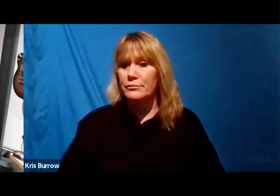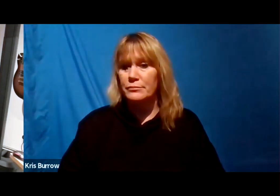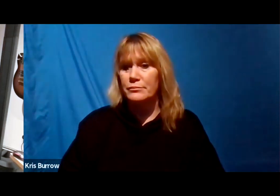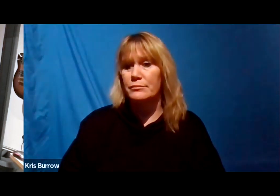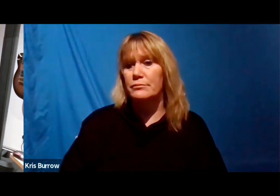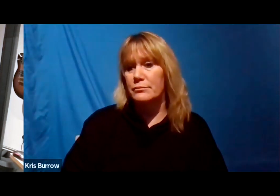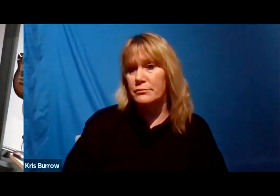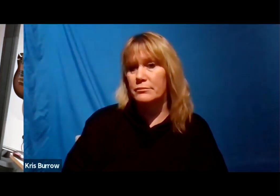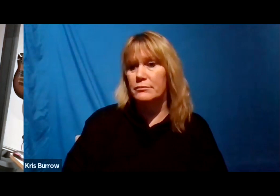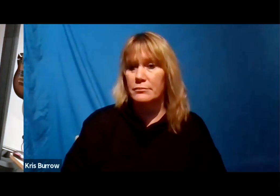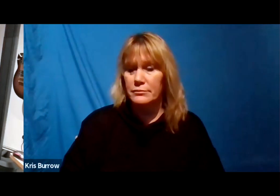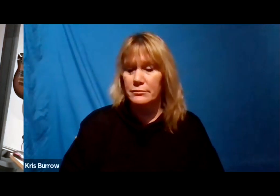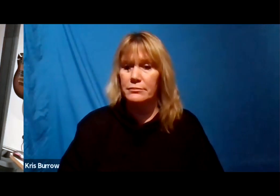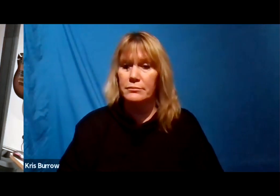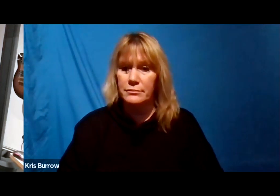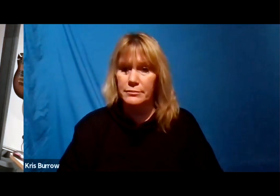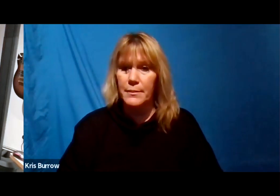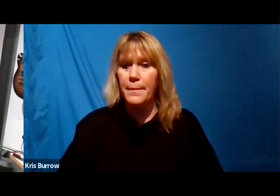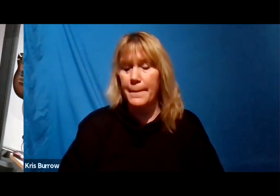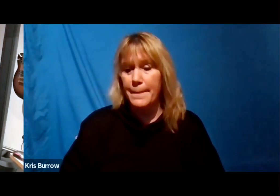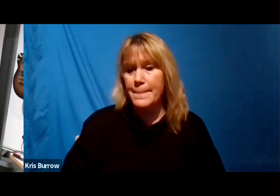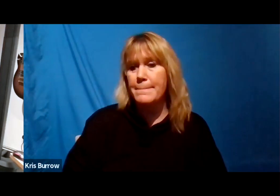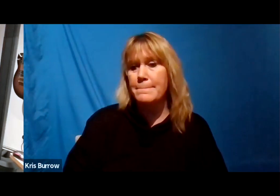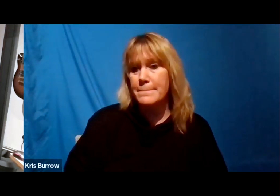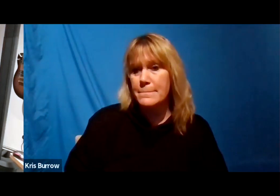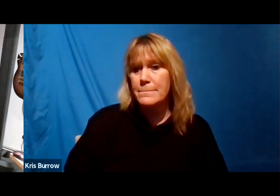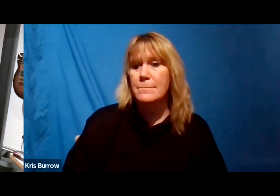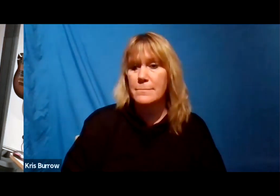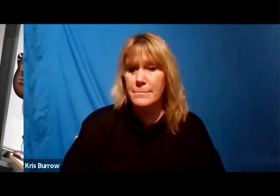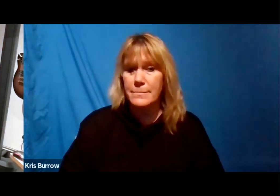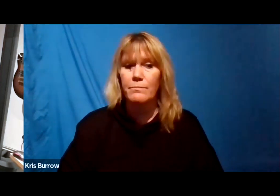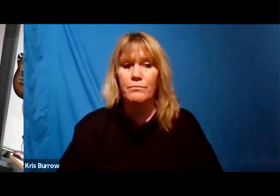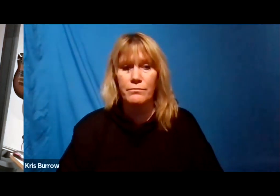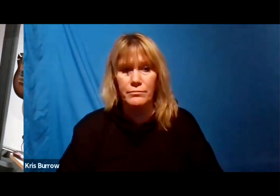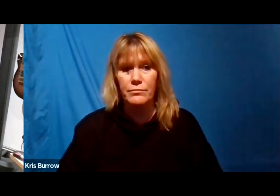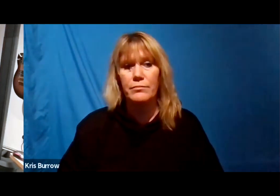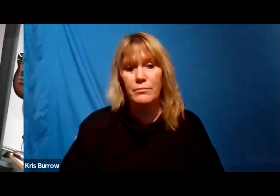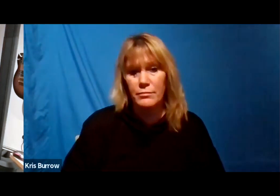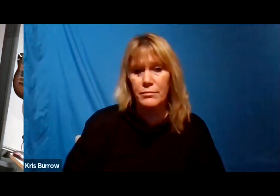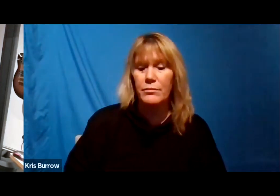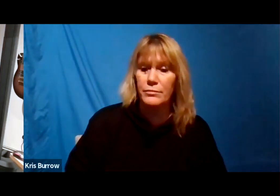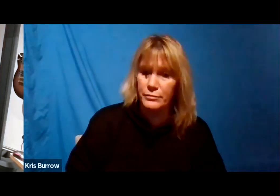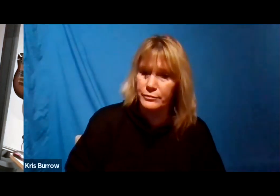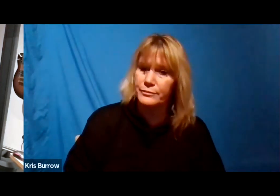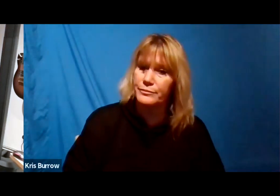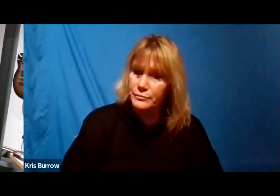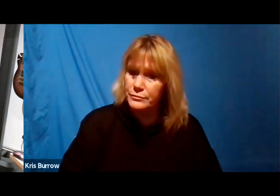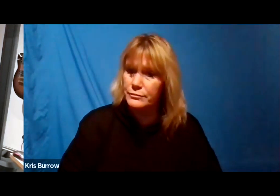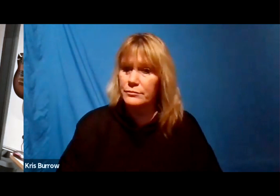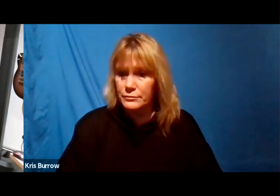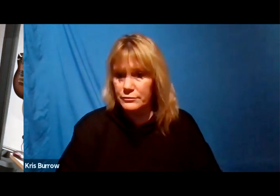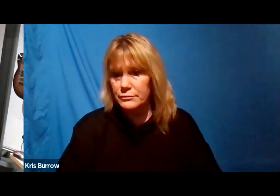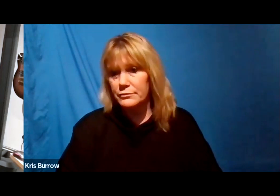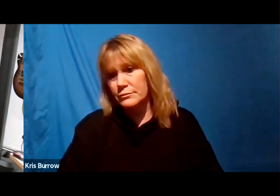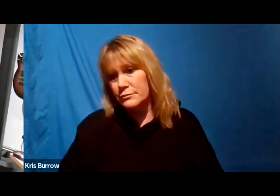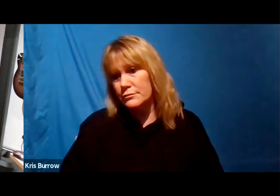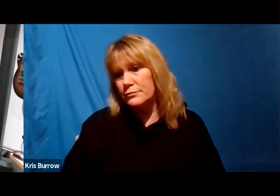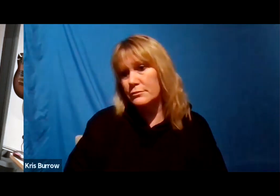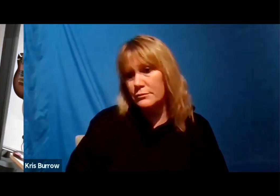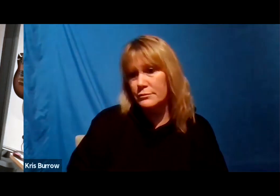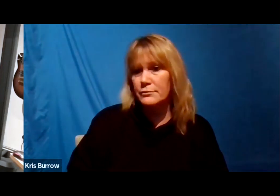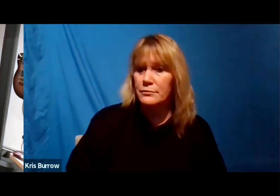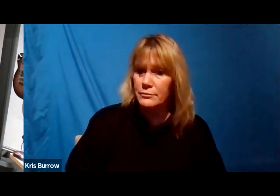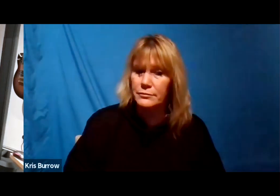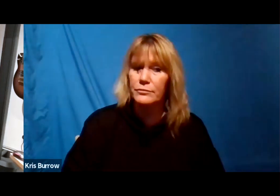Enjoy.